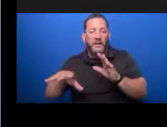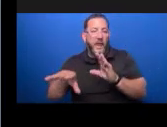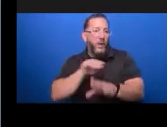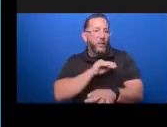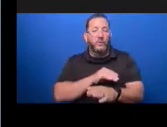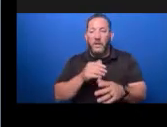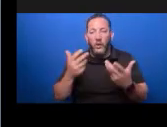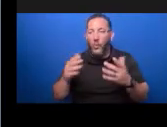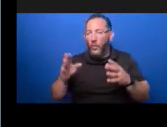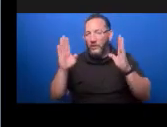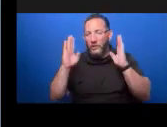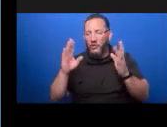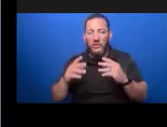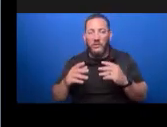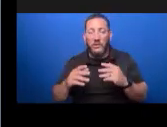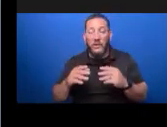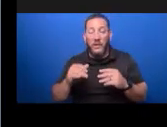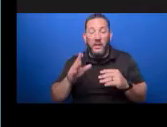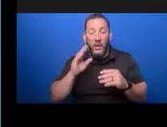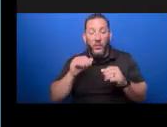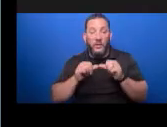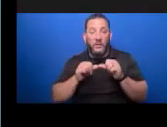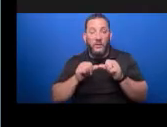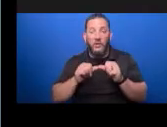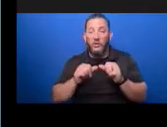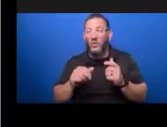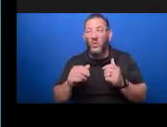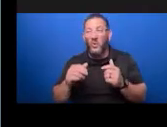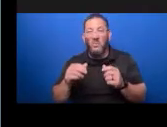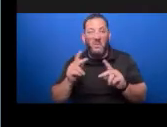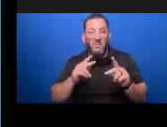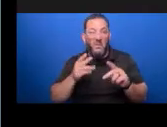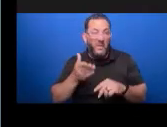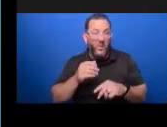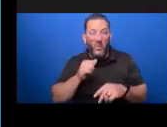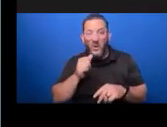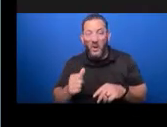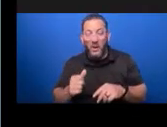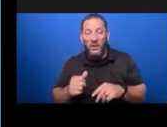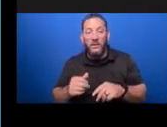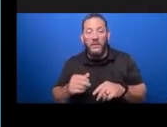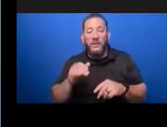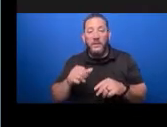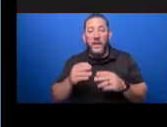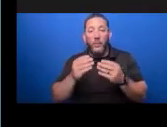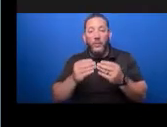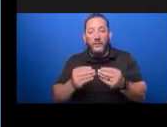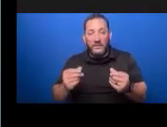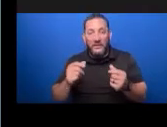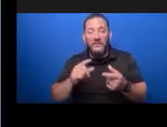sensory behavior will continue even without an audience. The sensory behavior will only cease once the child has calmed down